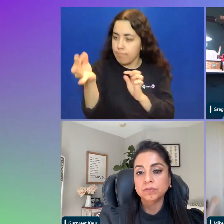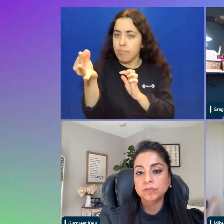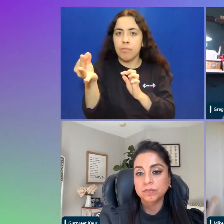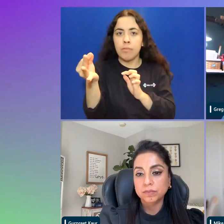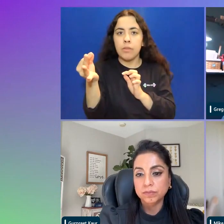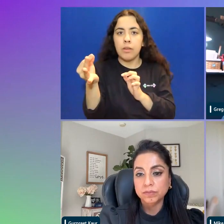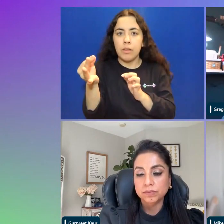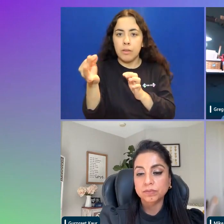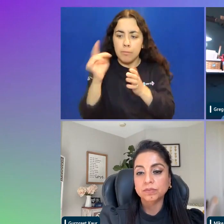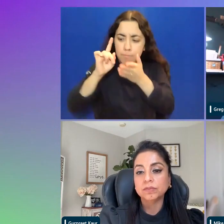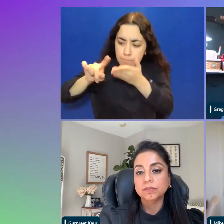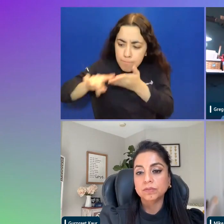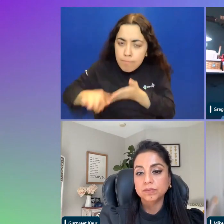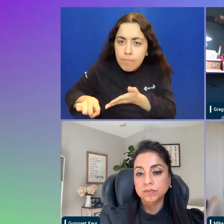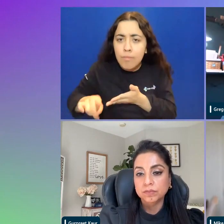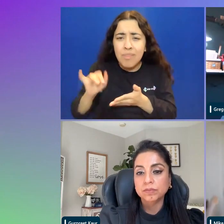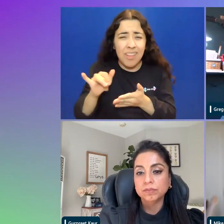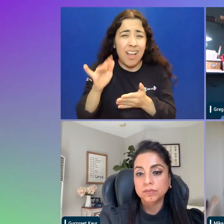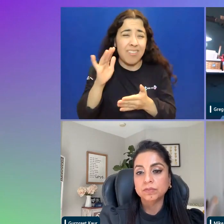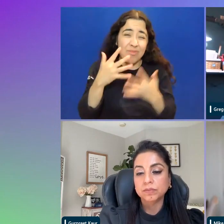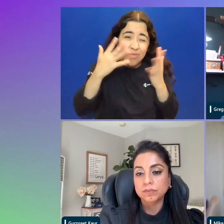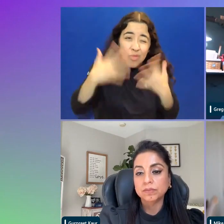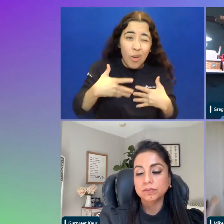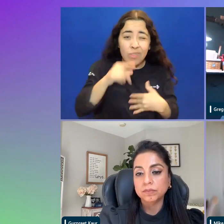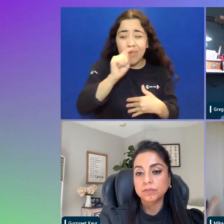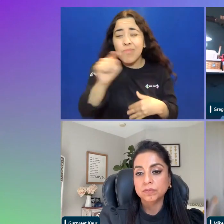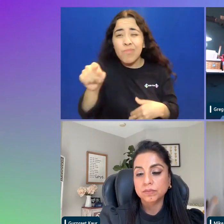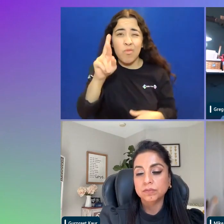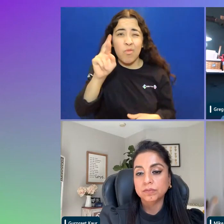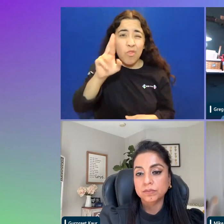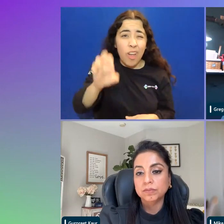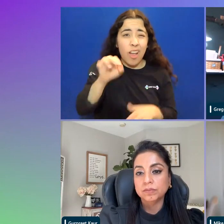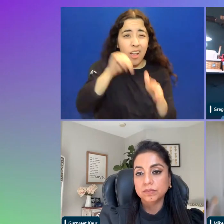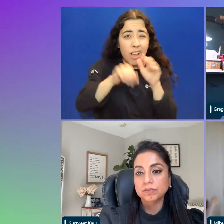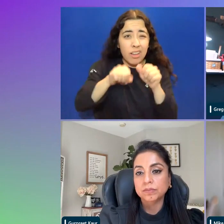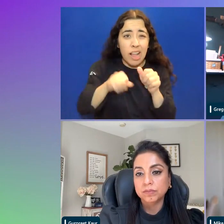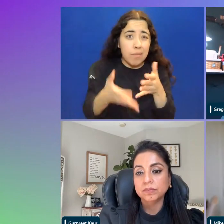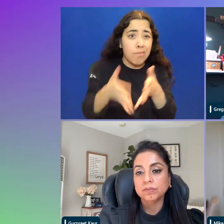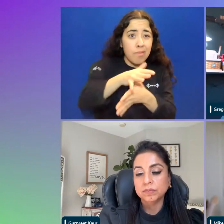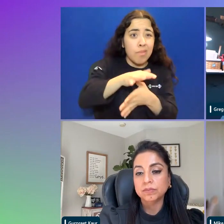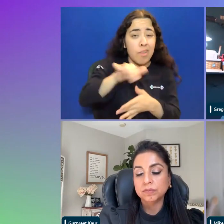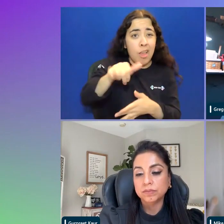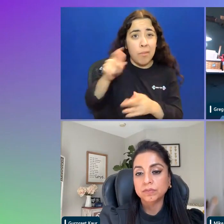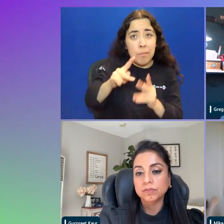unfortunately all too rare. And that's a unique skill set. It's hard to train. Obviously. It takes time and effort if they